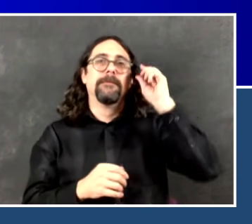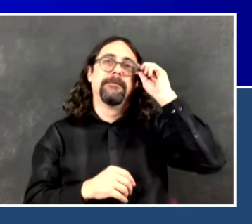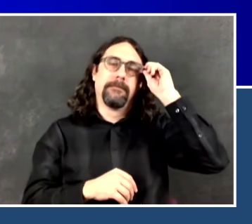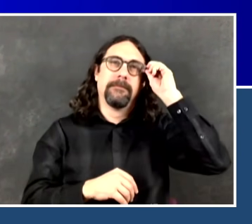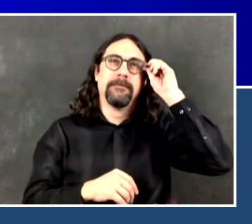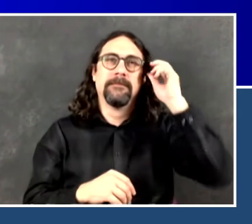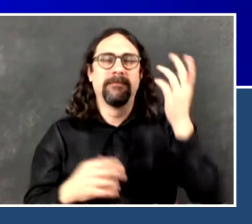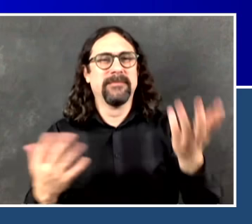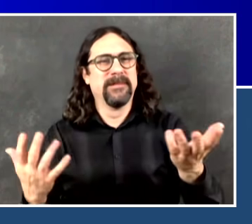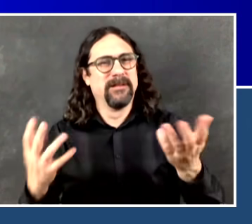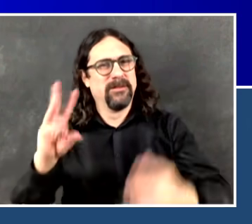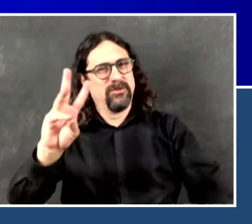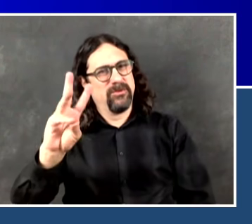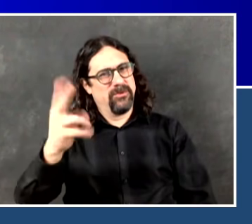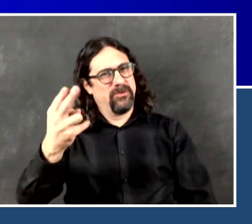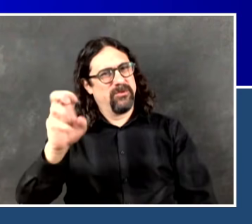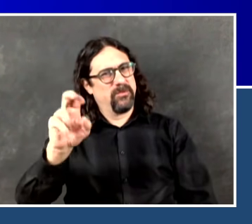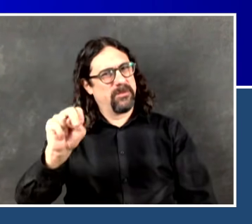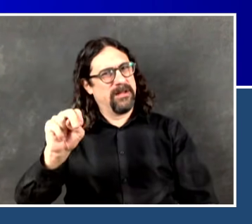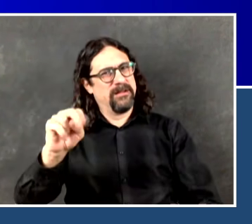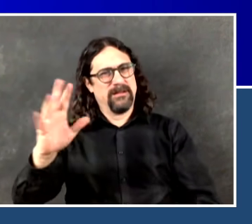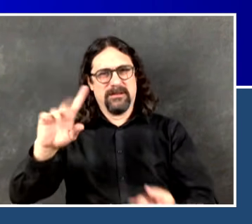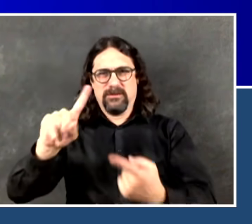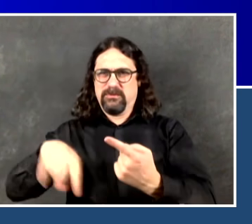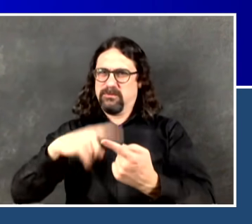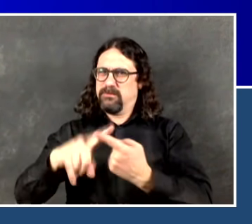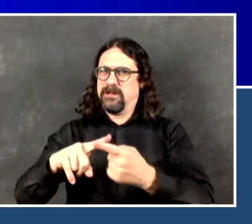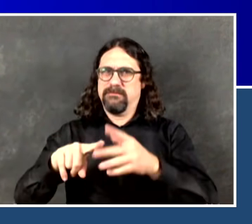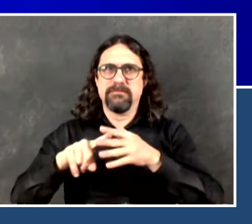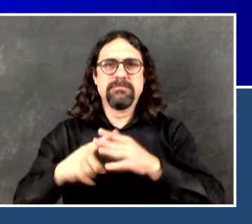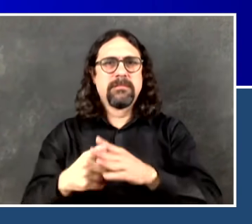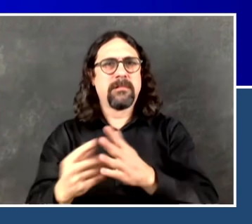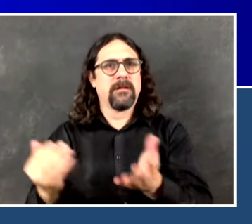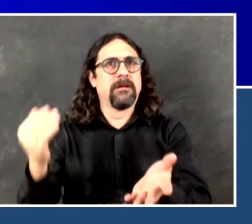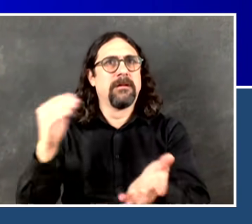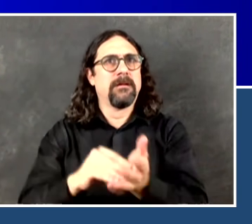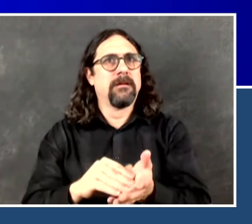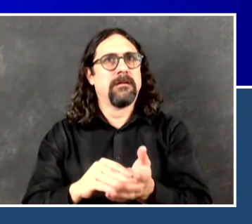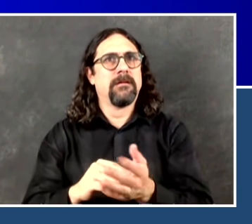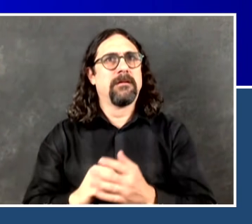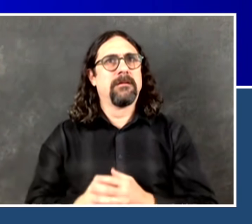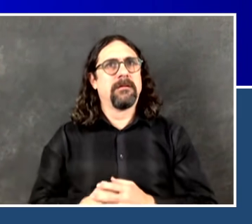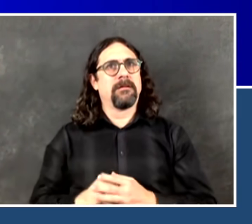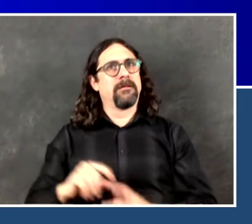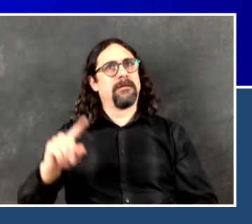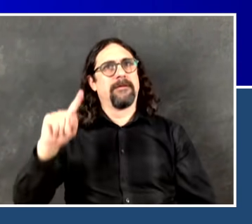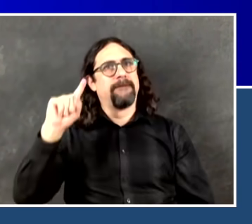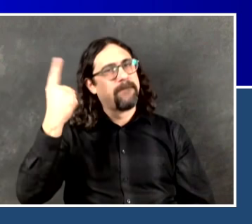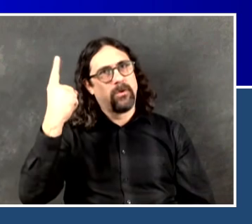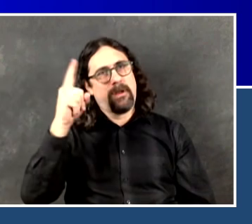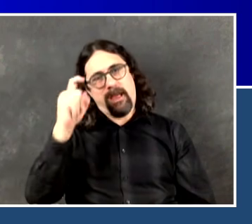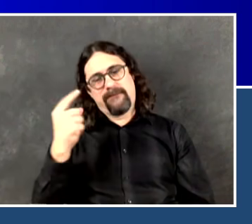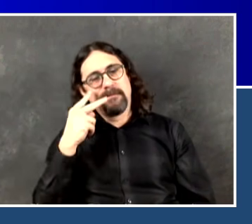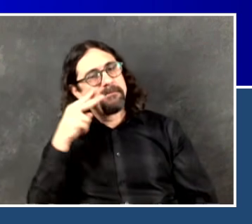LET'S START WITH THE QUESTION OF WHEN WE RESTART. WE RESTART WHEN